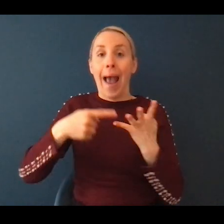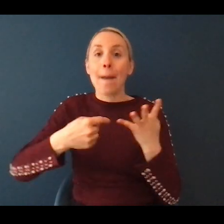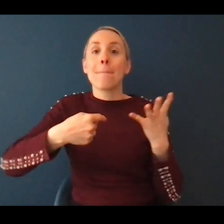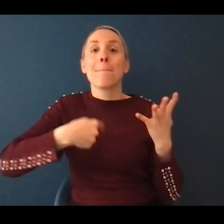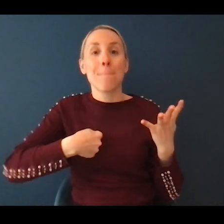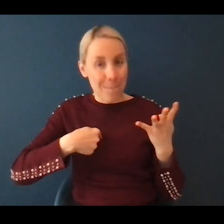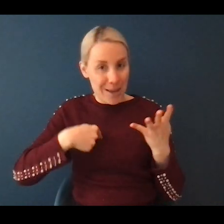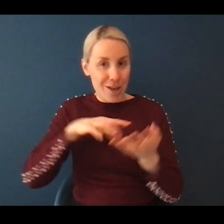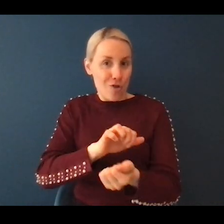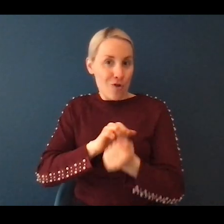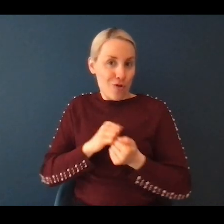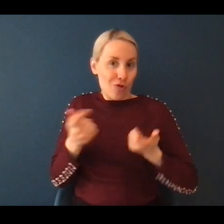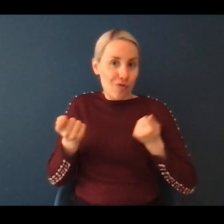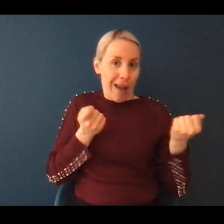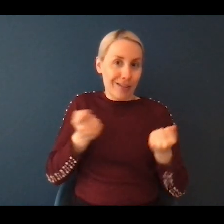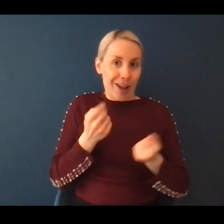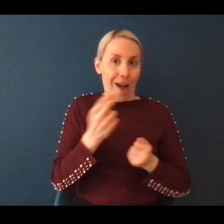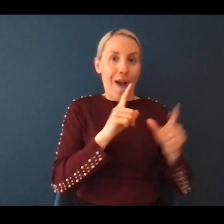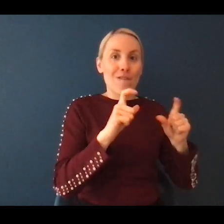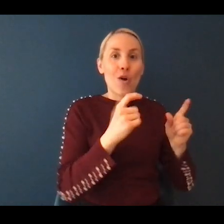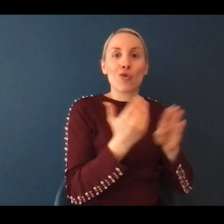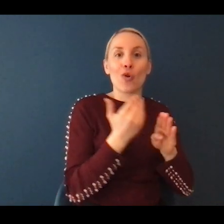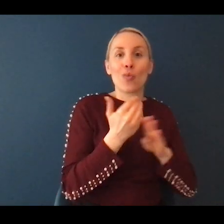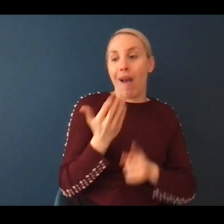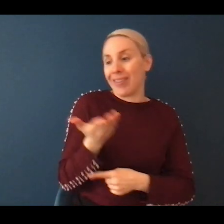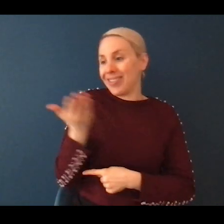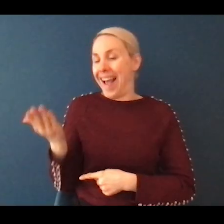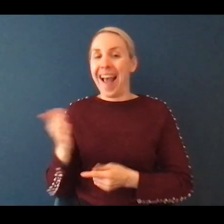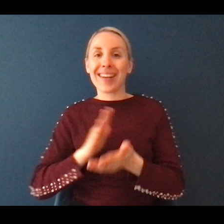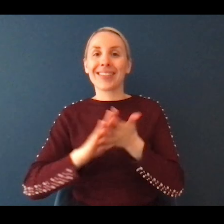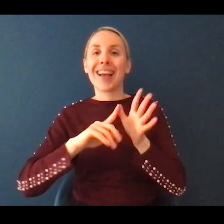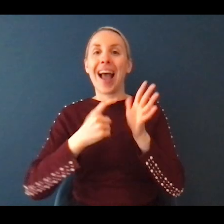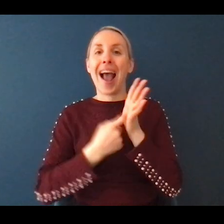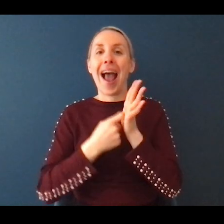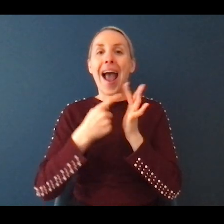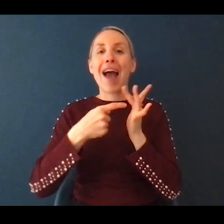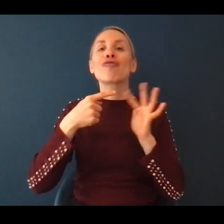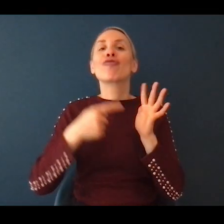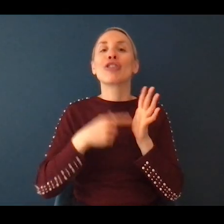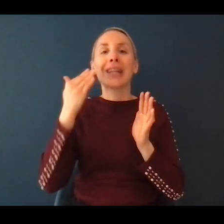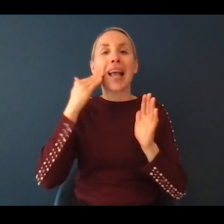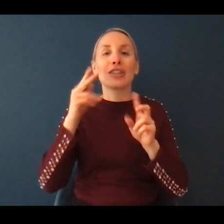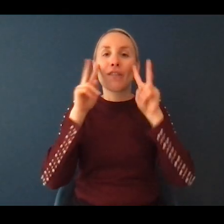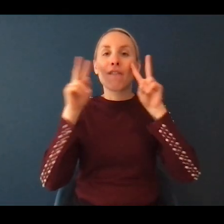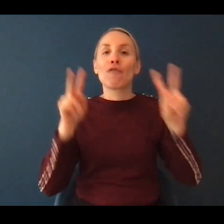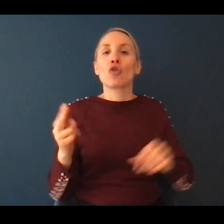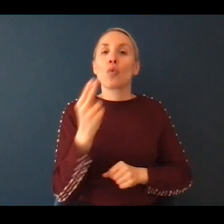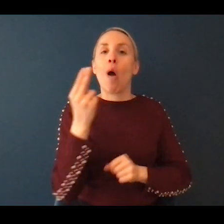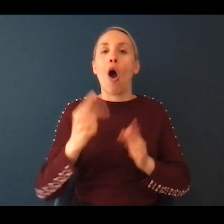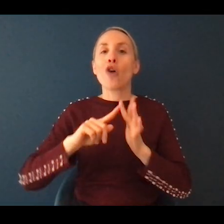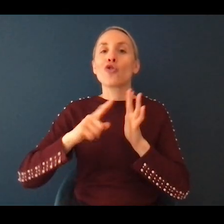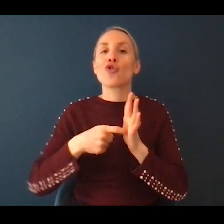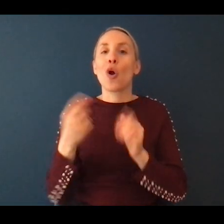Curator at Photoworks and Harriet Head of Visual Arts at Jerwood Arts I'm now handing